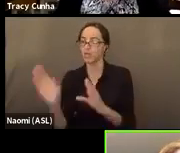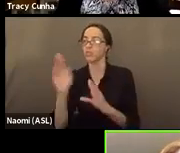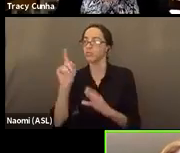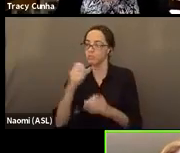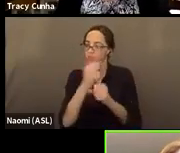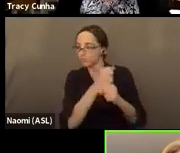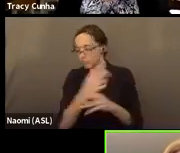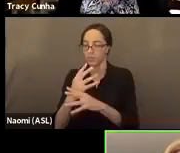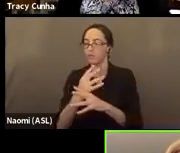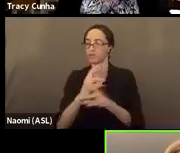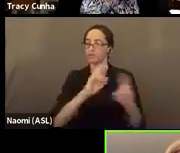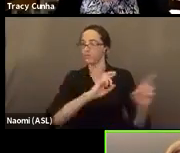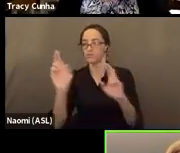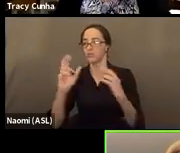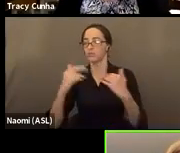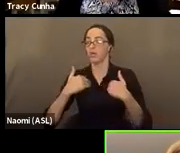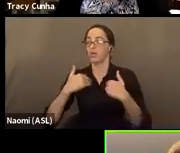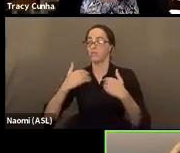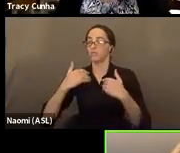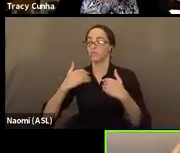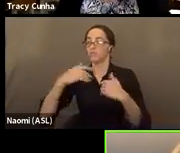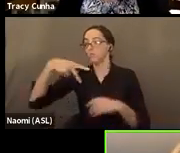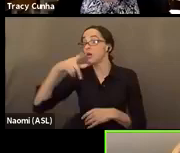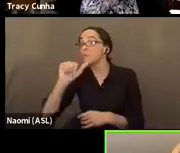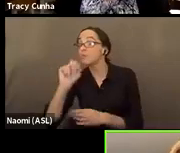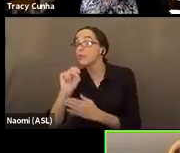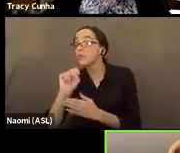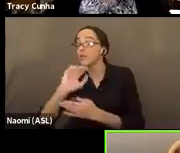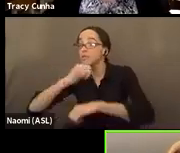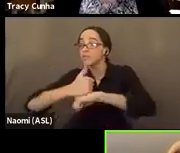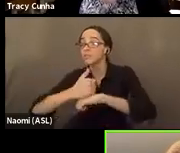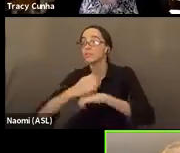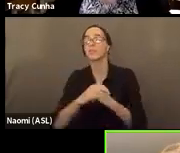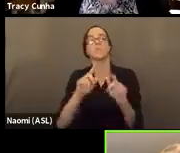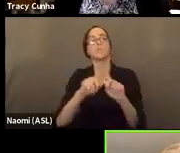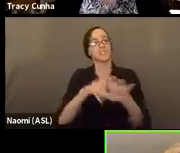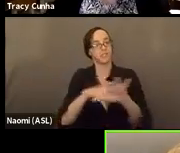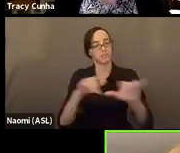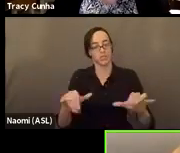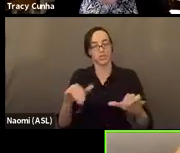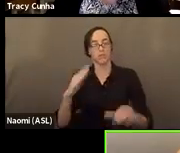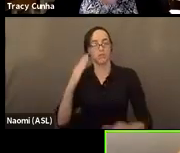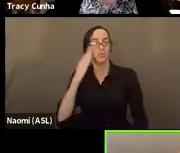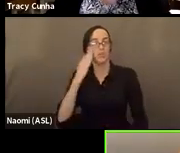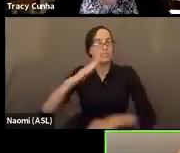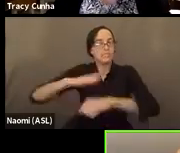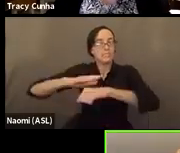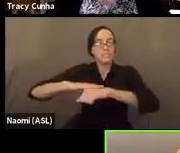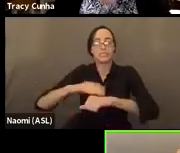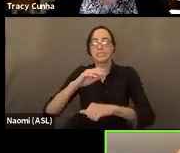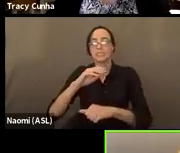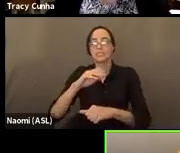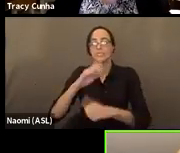same time know that um sometimes those plans don't always happen sometimes um additional complexities